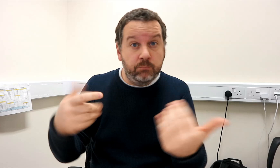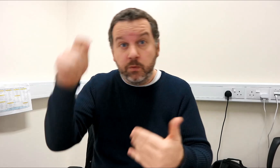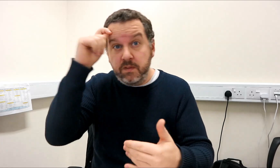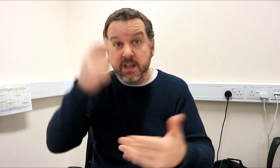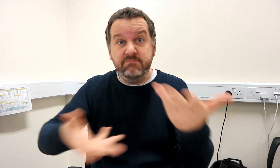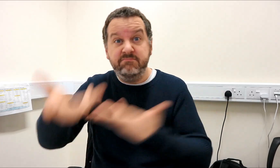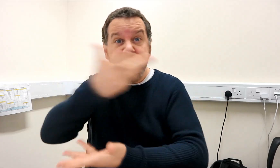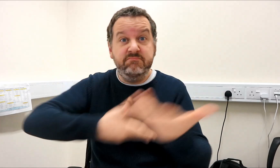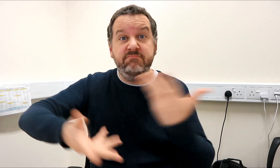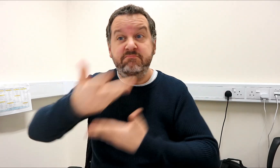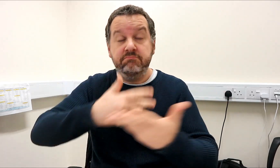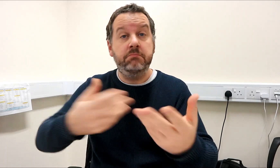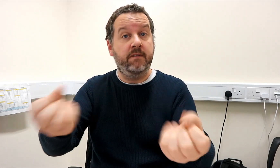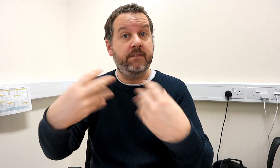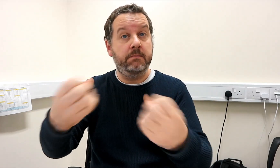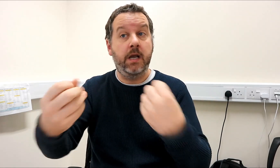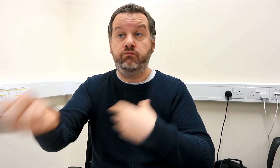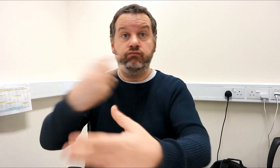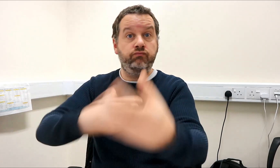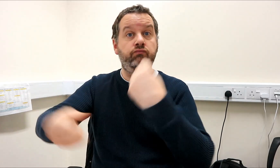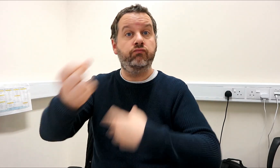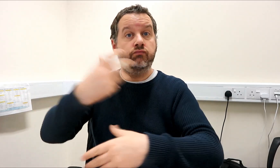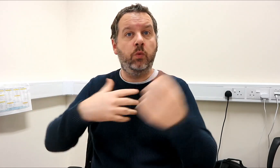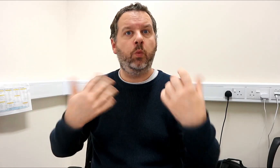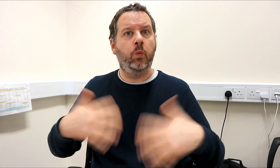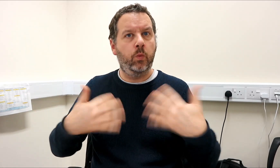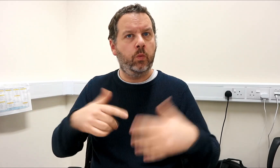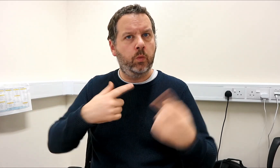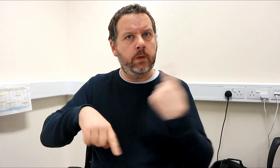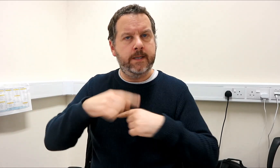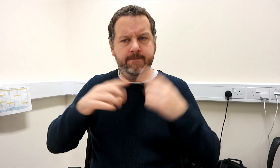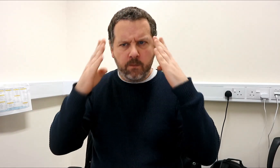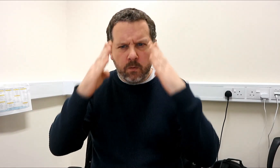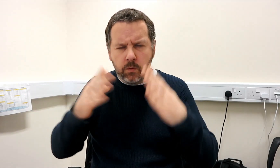We have been attentive to the feedback received at the forum.